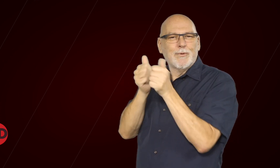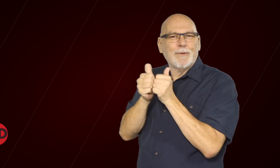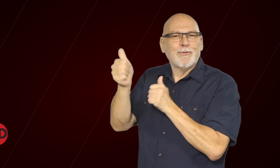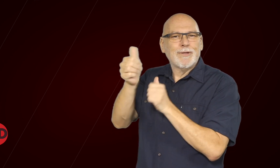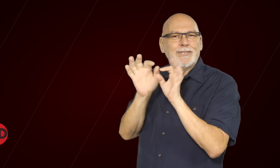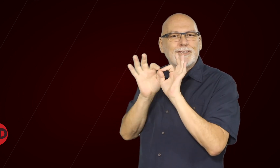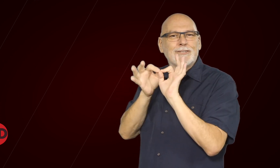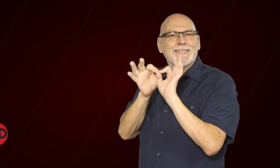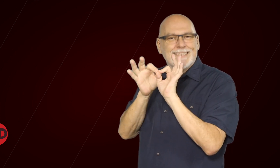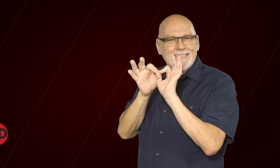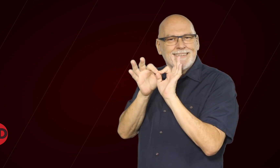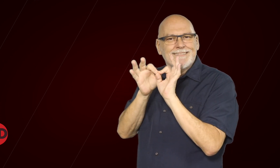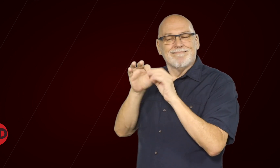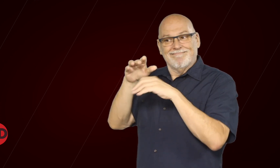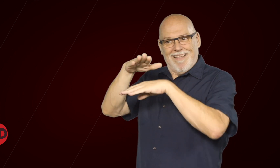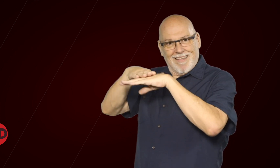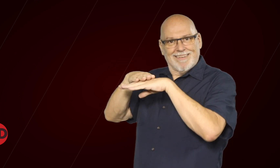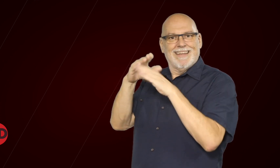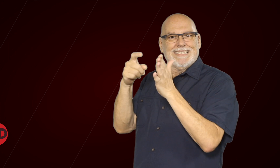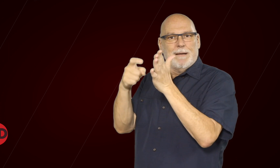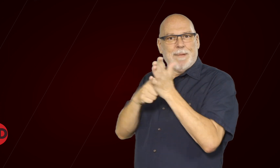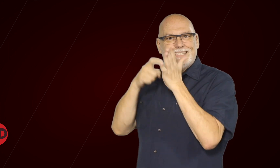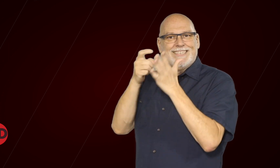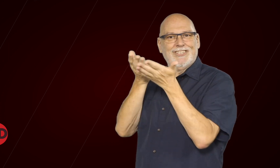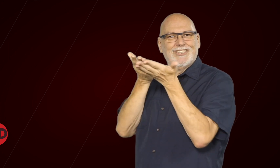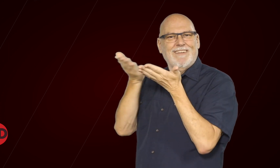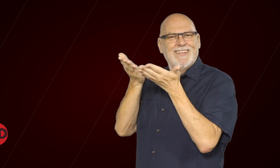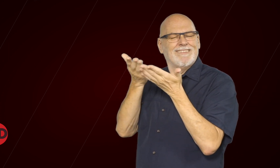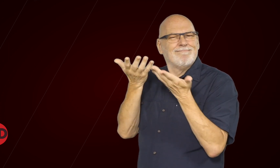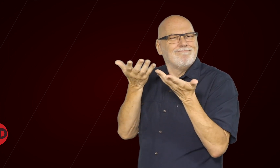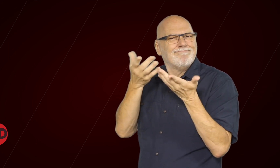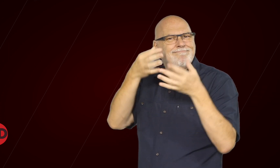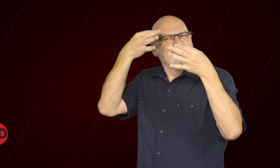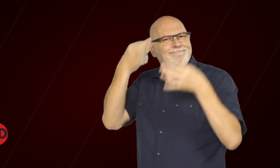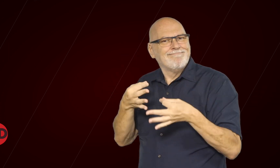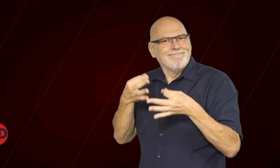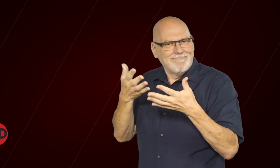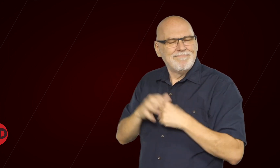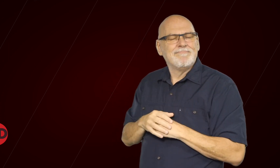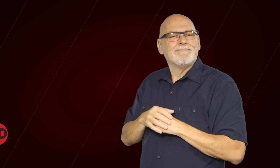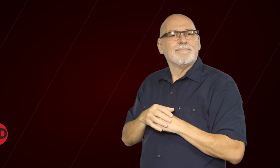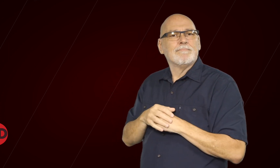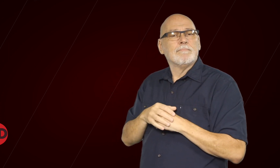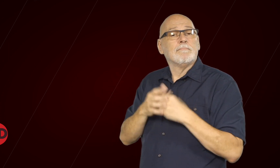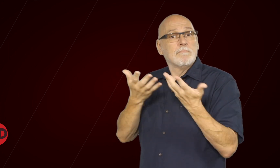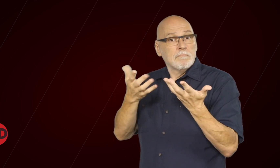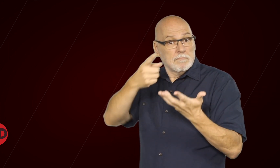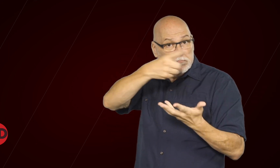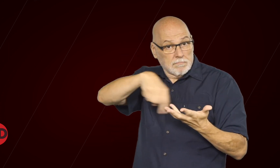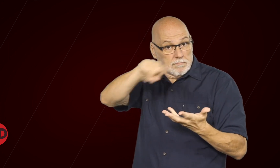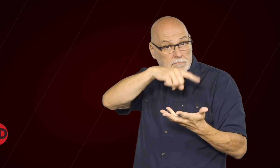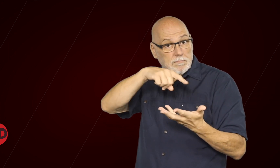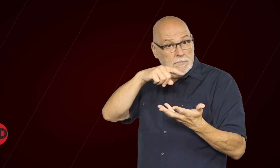Interpretation (VRI) On Demand service"? Did Calgary Police assess